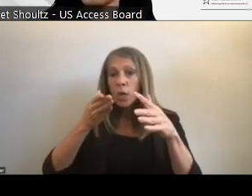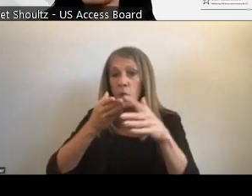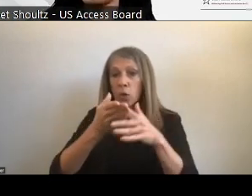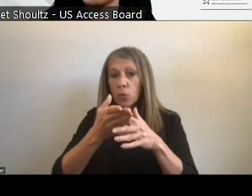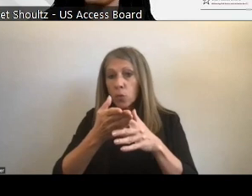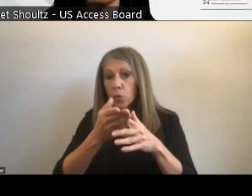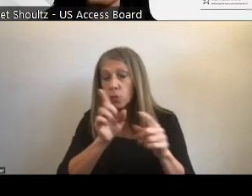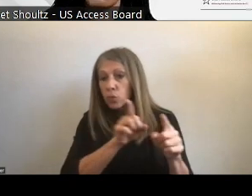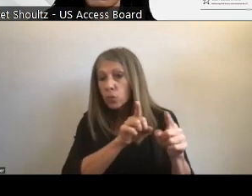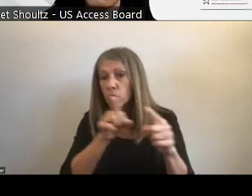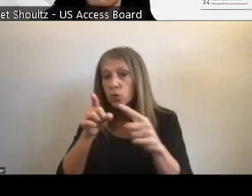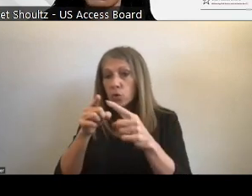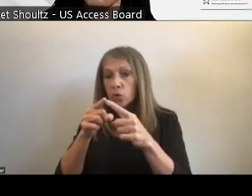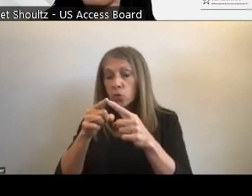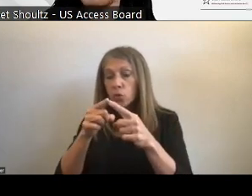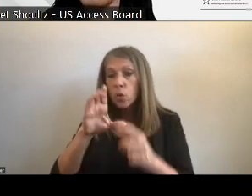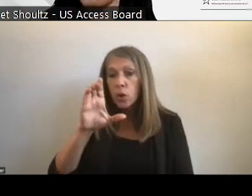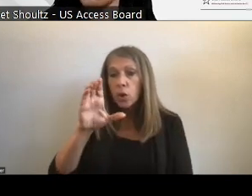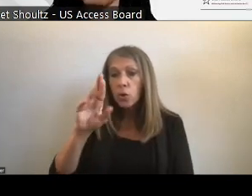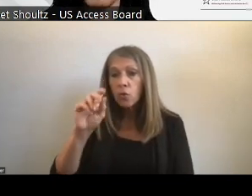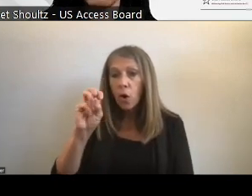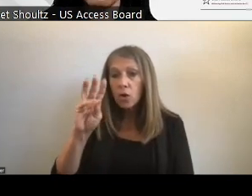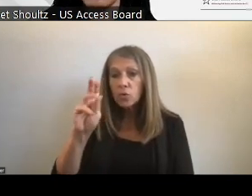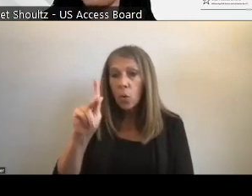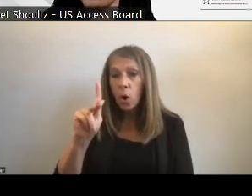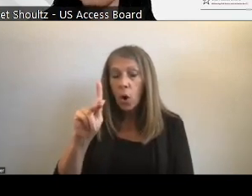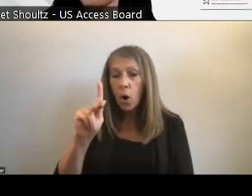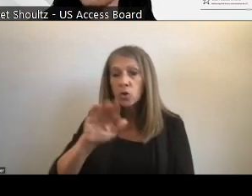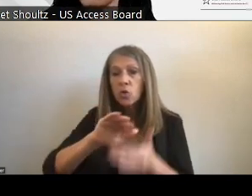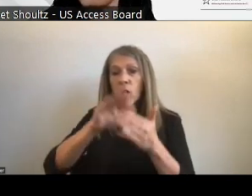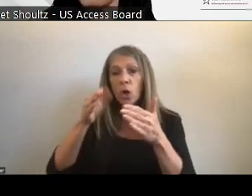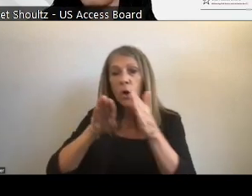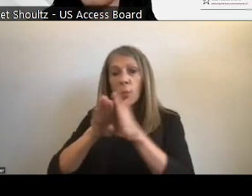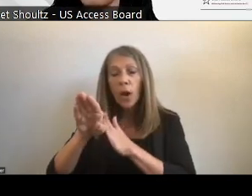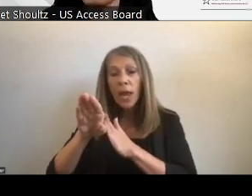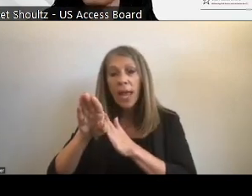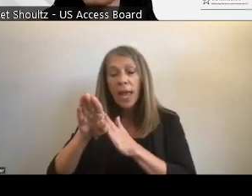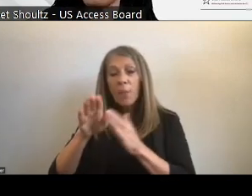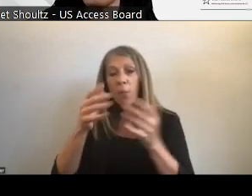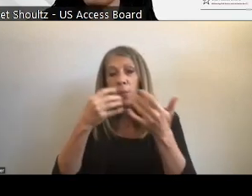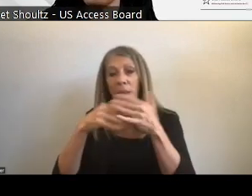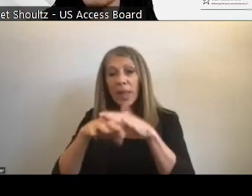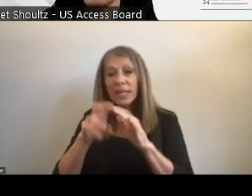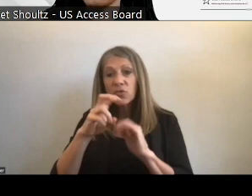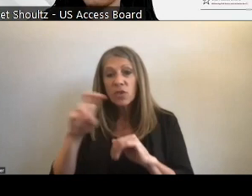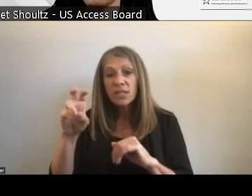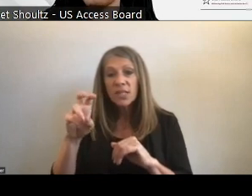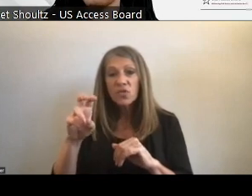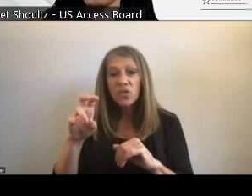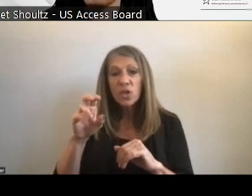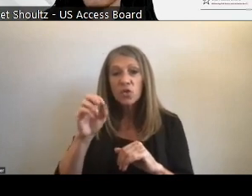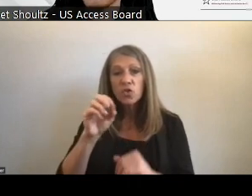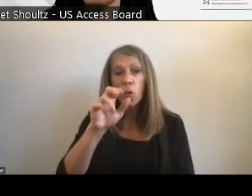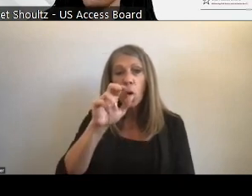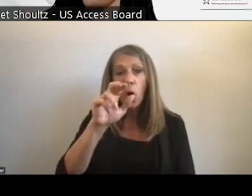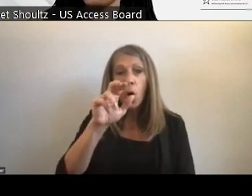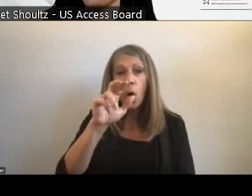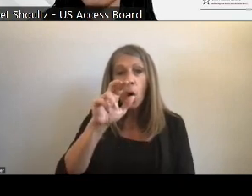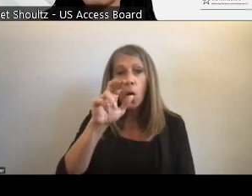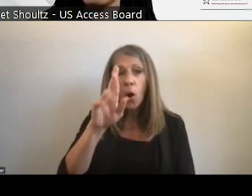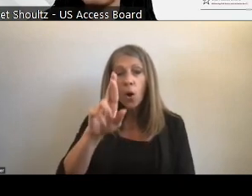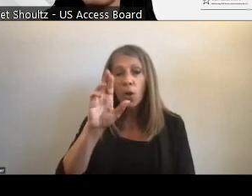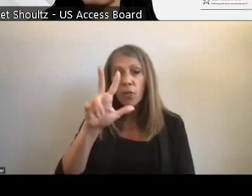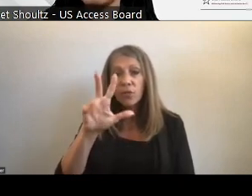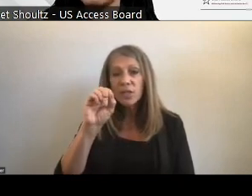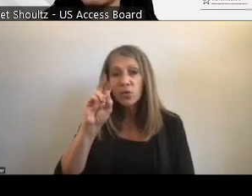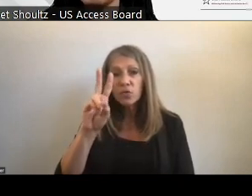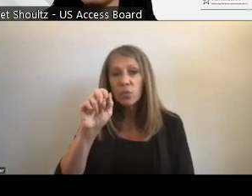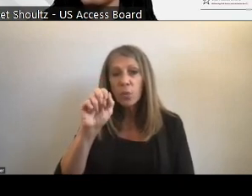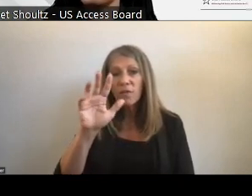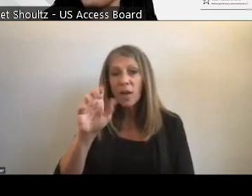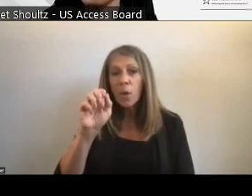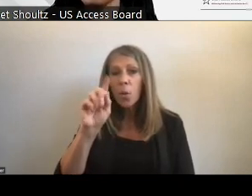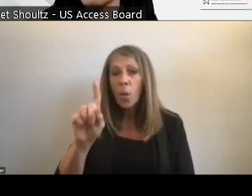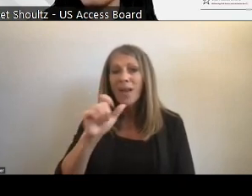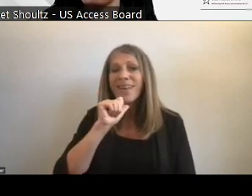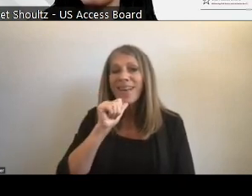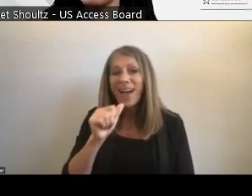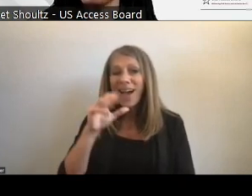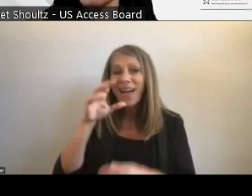to the crosswalk and the curb ramp or blended transition. And so R302.5.1 Not Contained Within